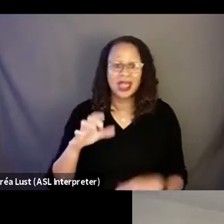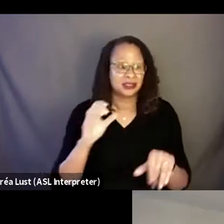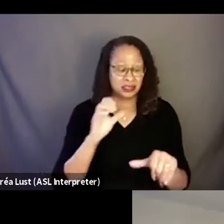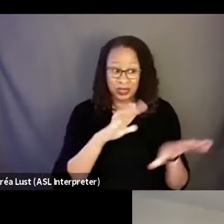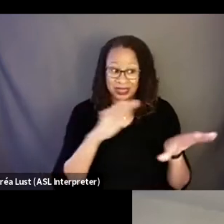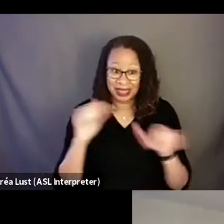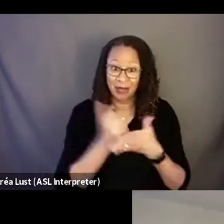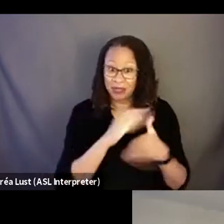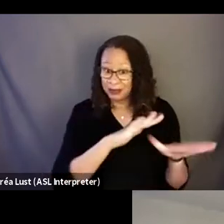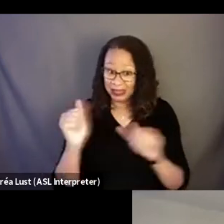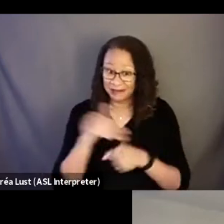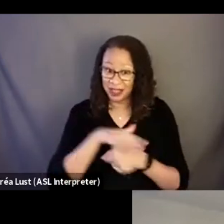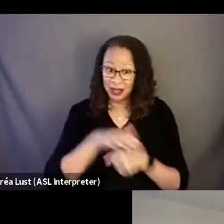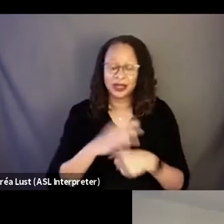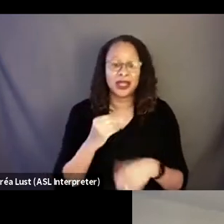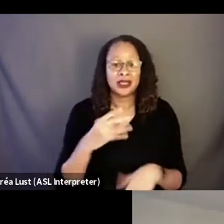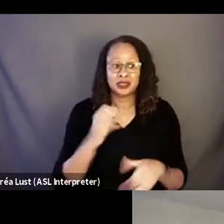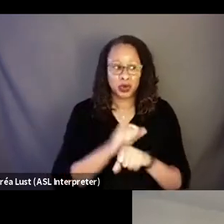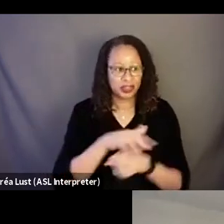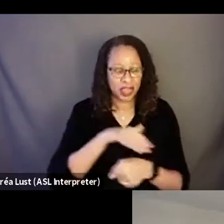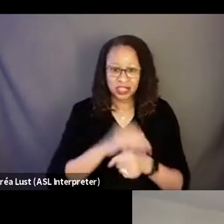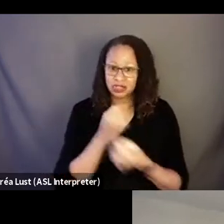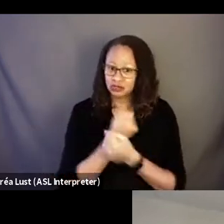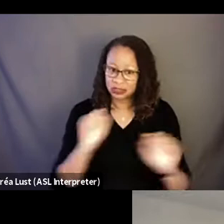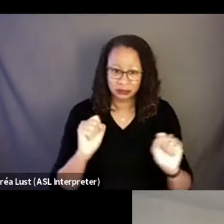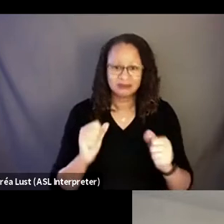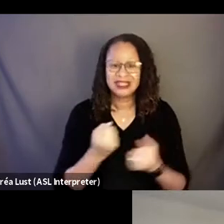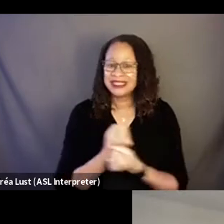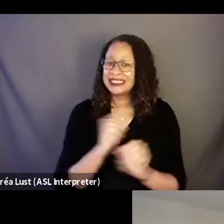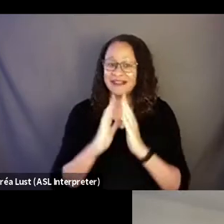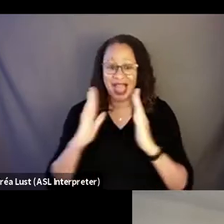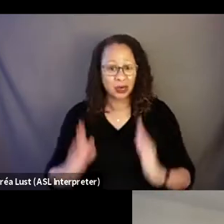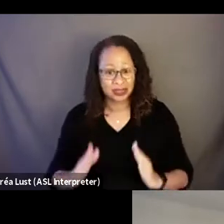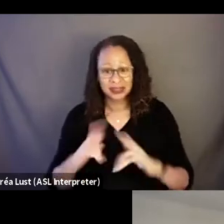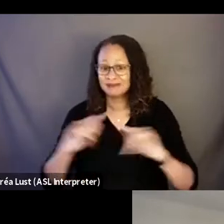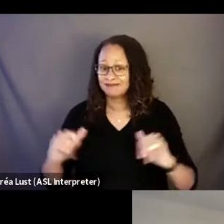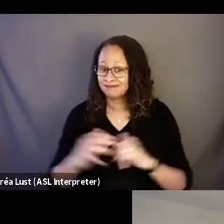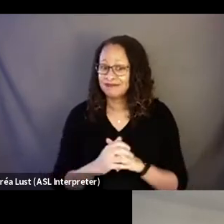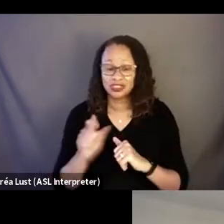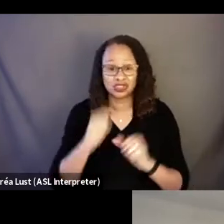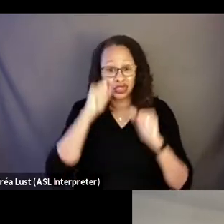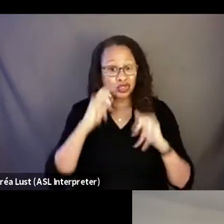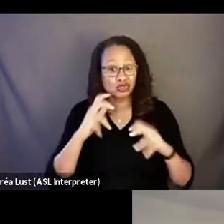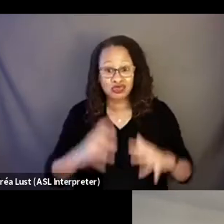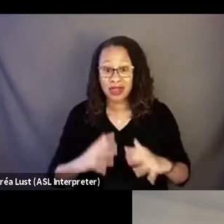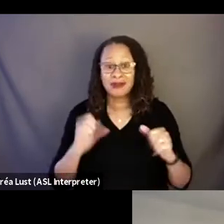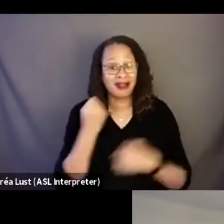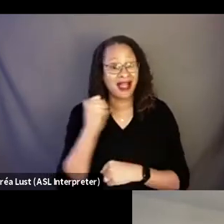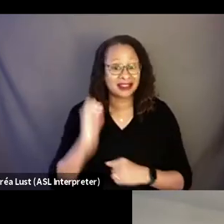and safe houses and the likes. She's an incredible activist doing, still,